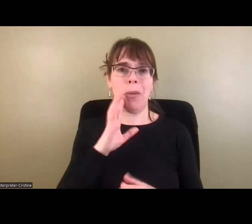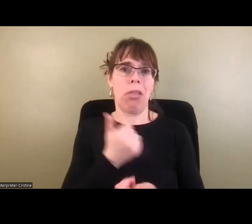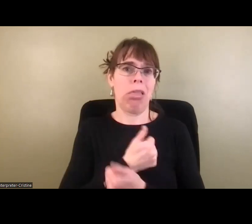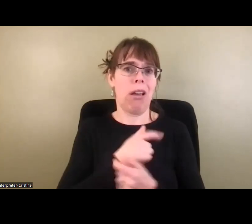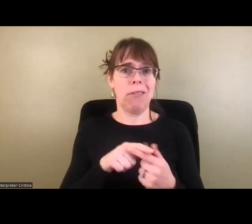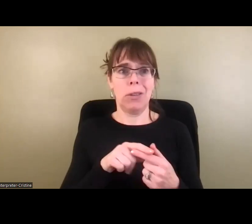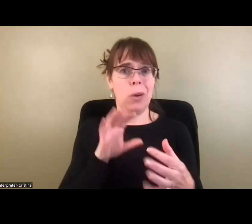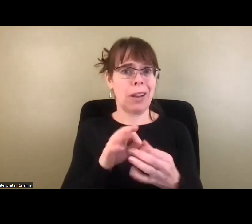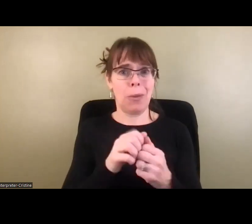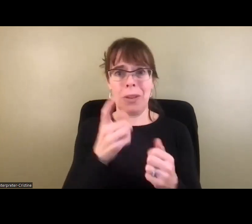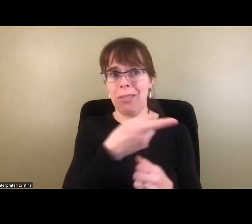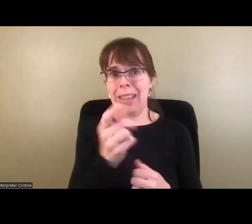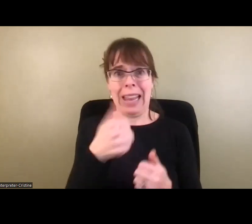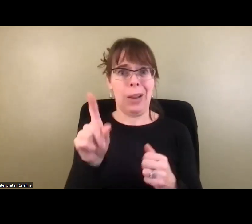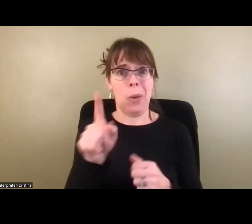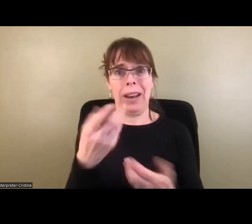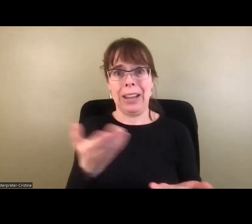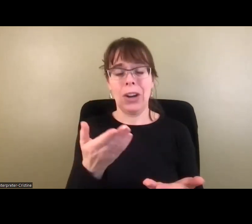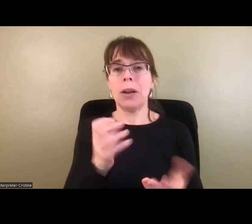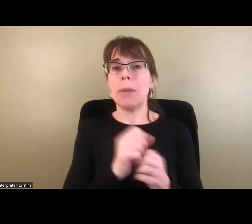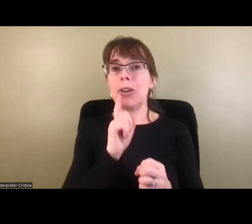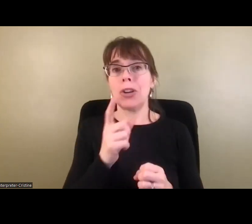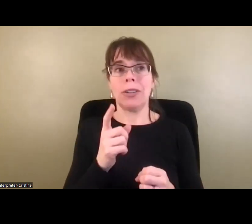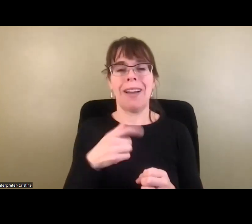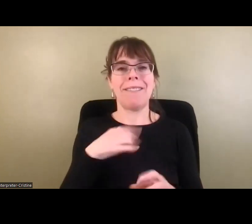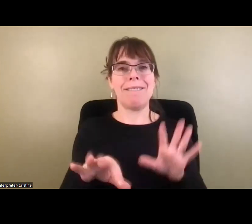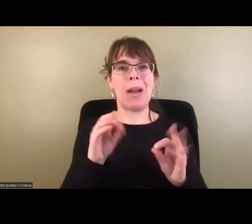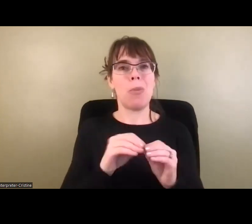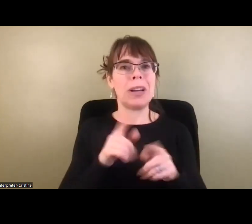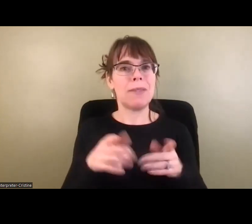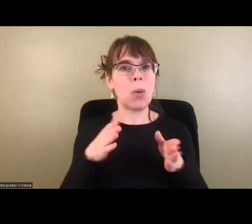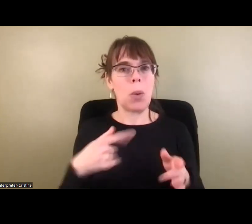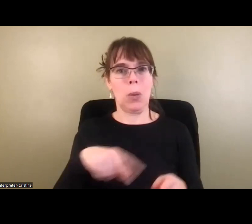any of you, and make sure you know, identify more ways we can support one another's work.